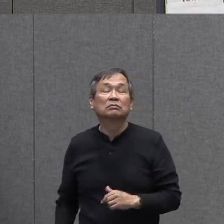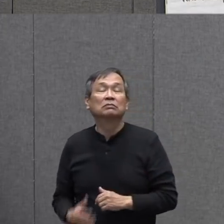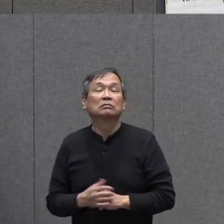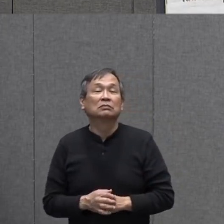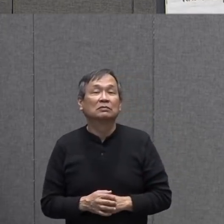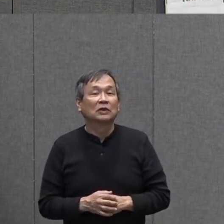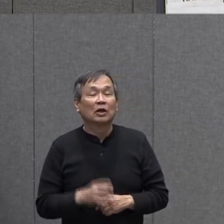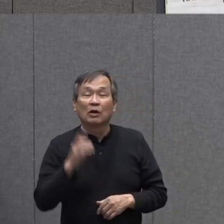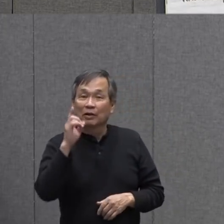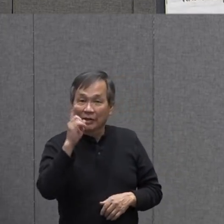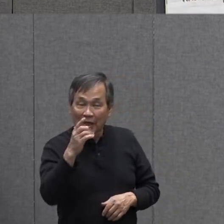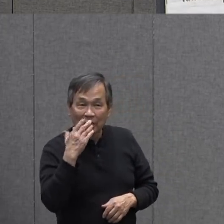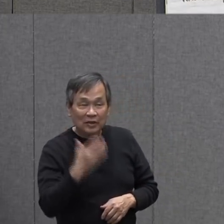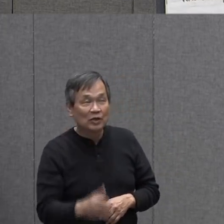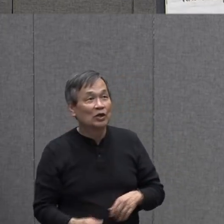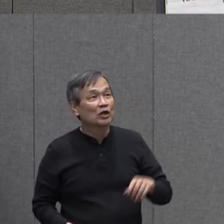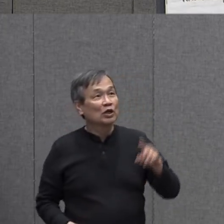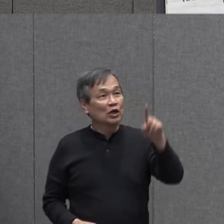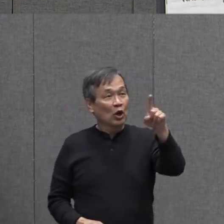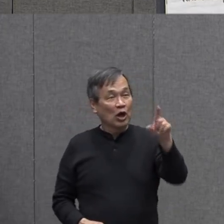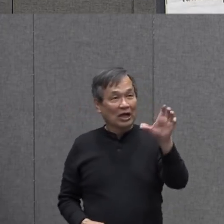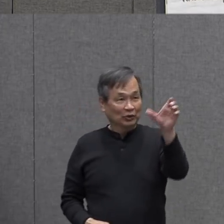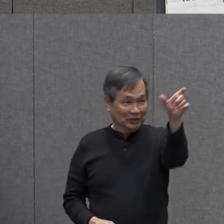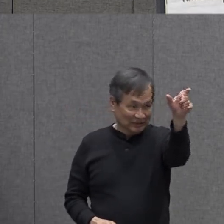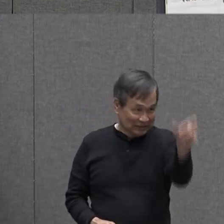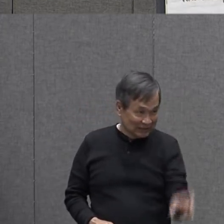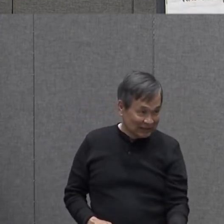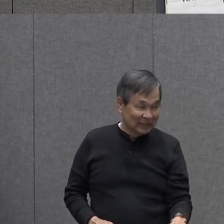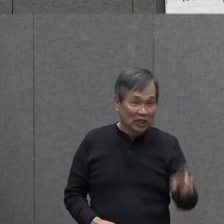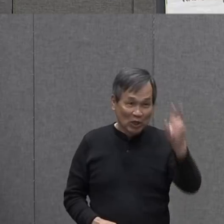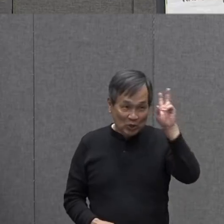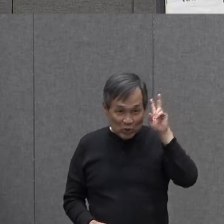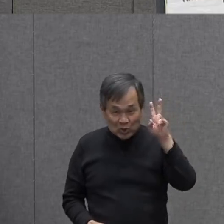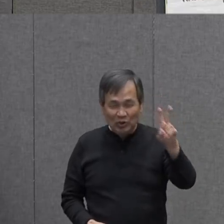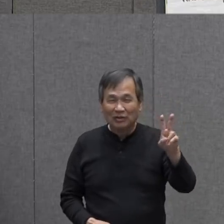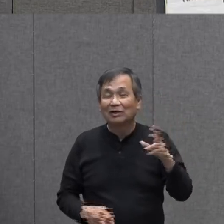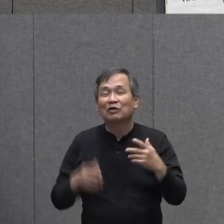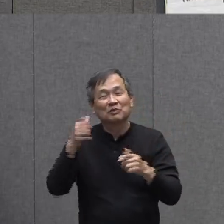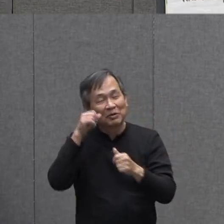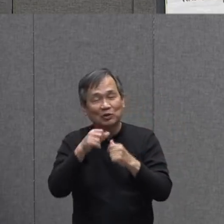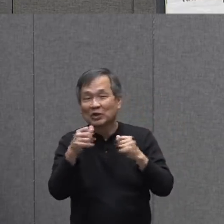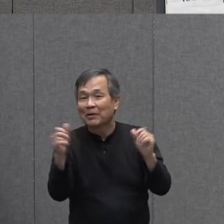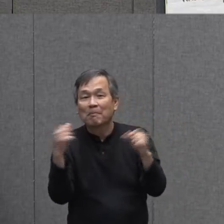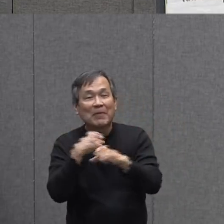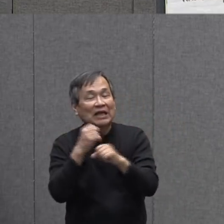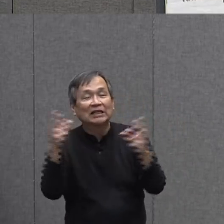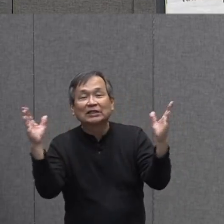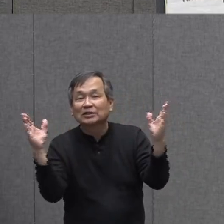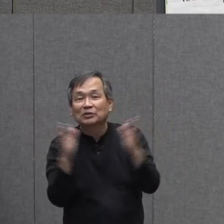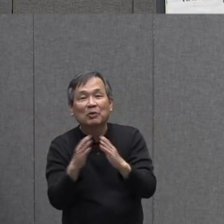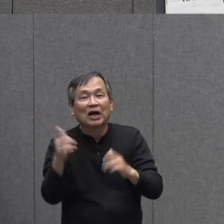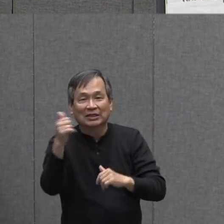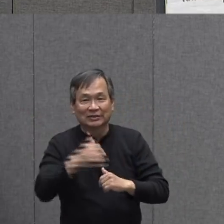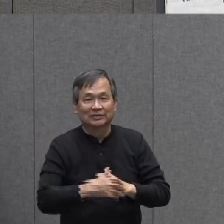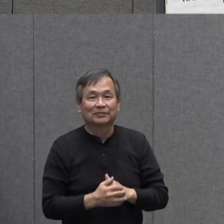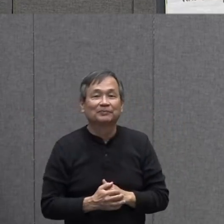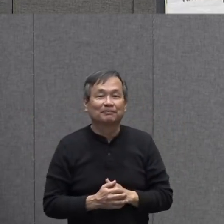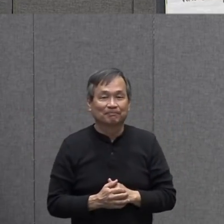Thank you very much, it does go in the hundreds. If we're trying to make it the smallest, it goes in the hundreds.